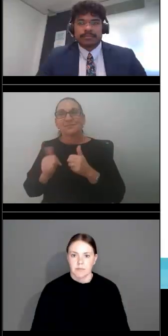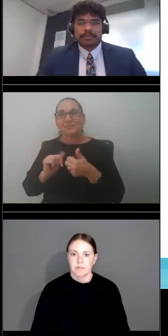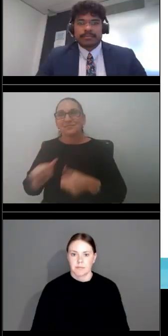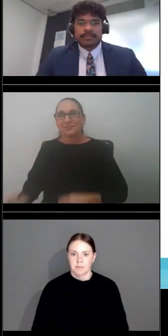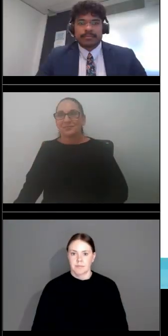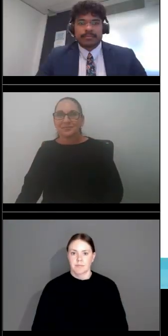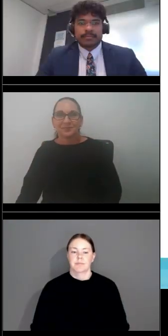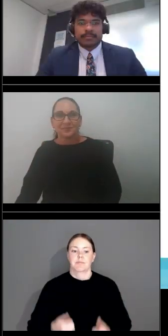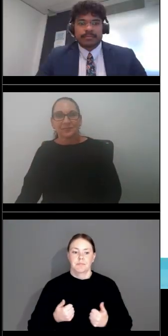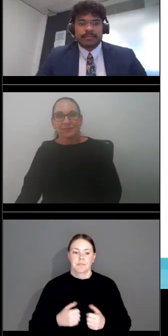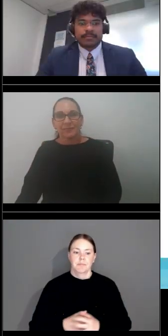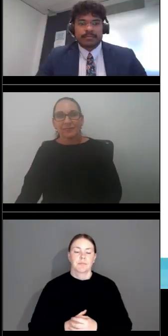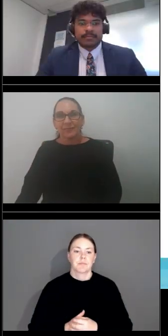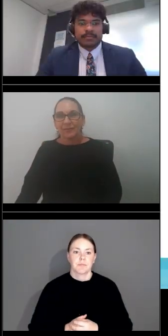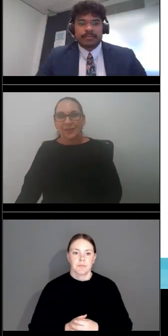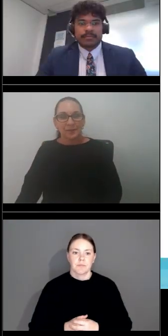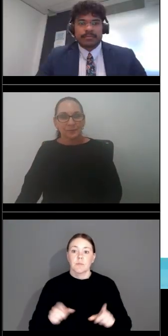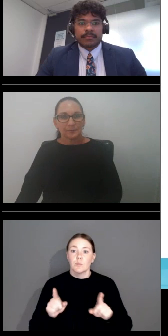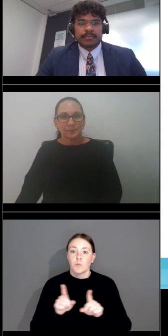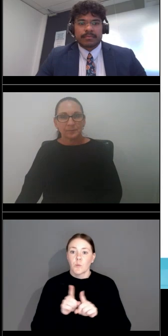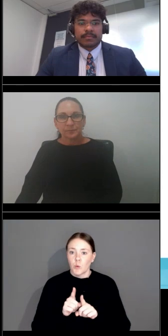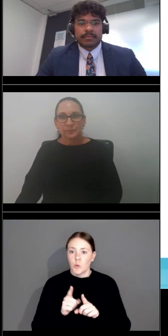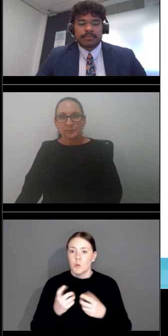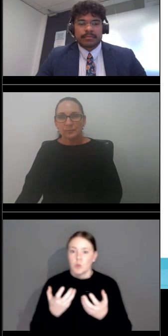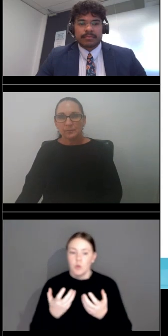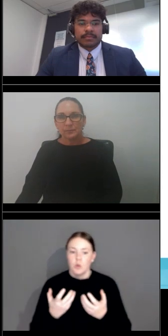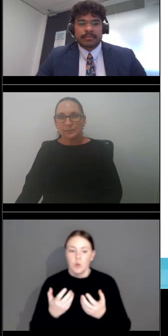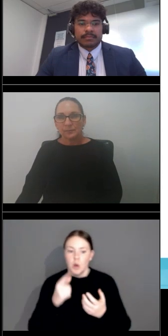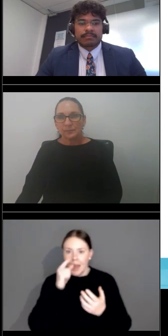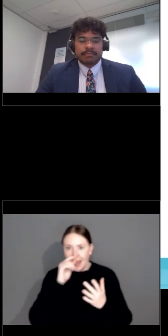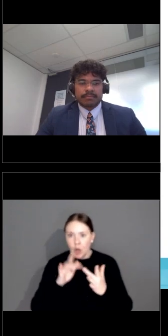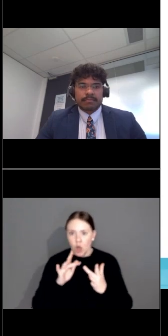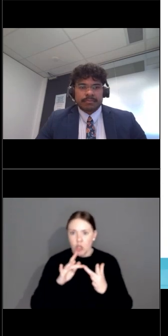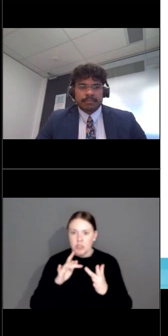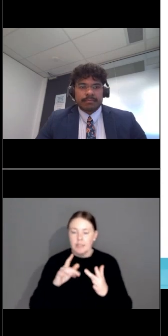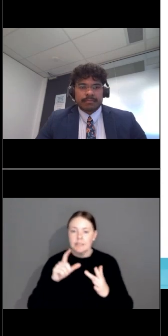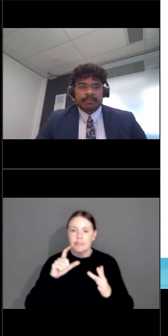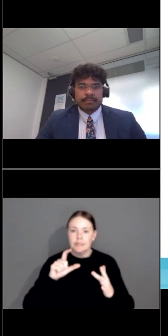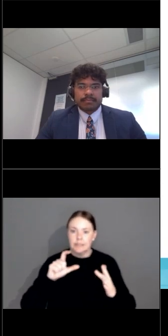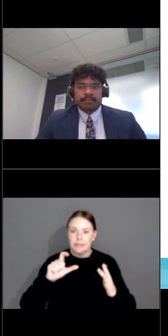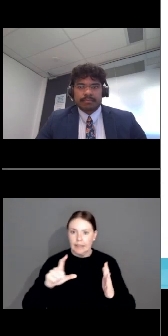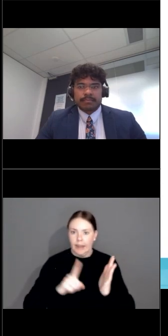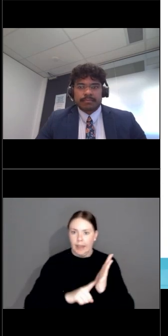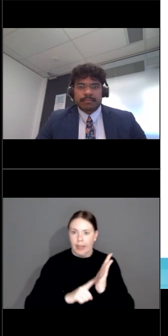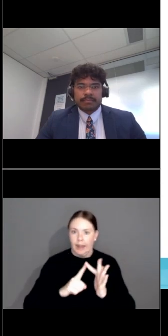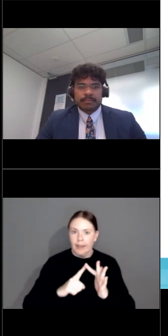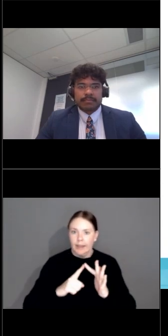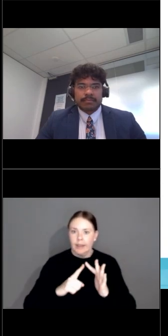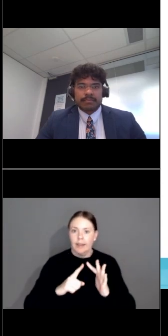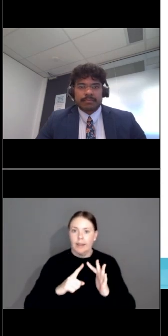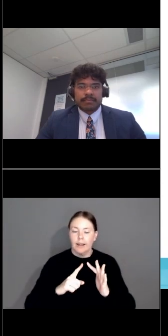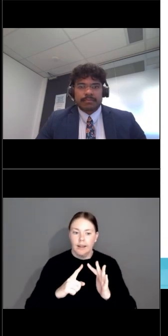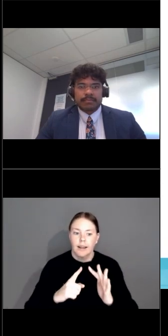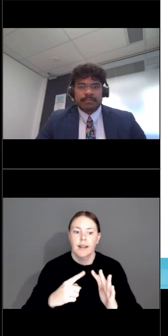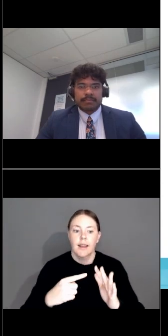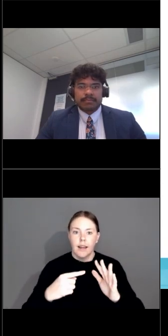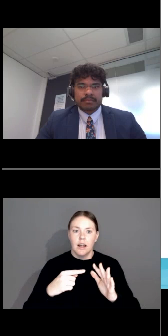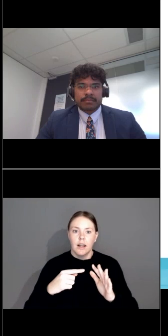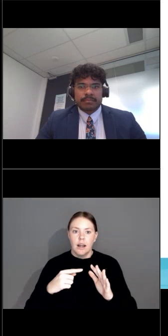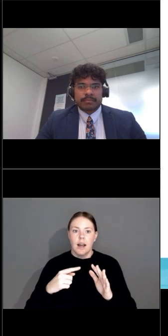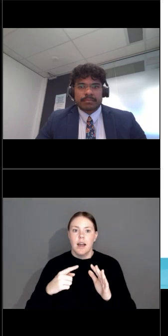then we also have a of course you can contact the CLE at legalaid.qld.gov.au. I'll put that in the